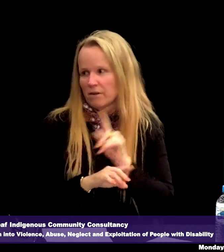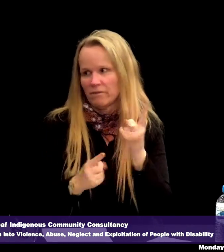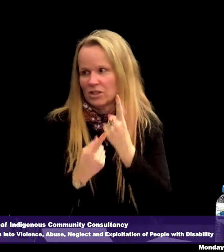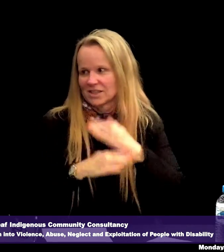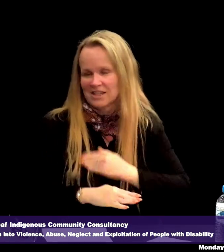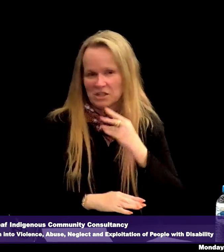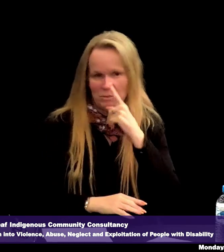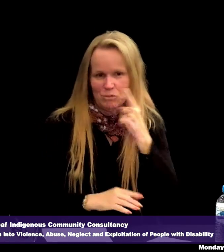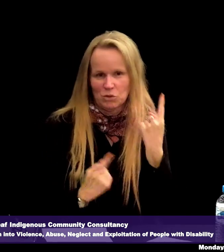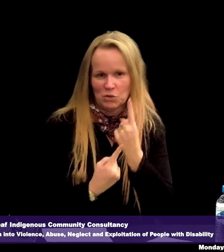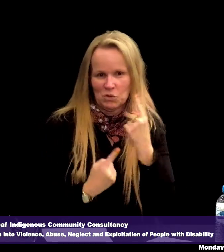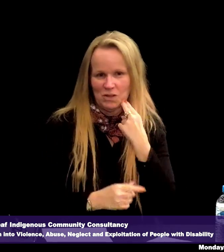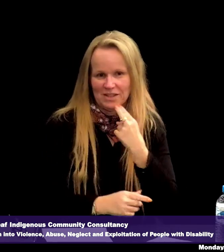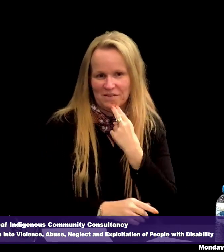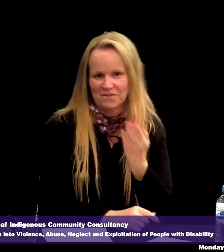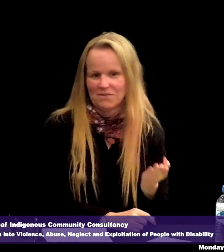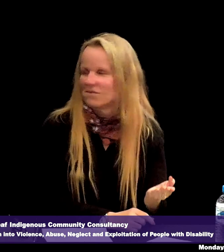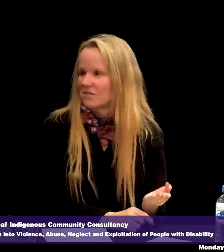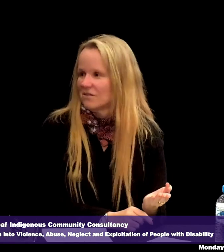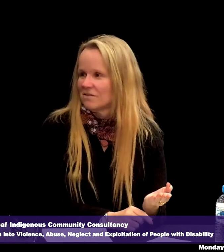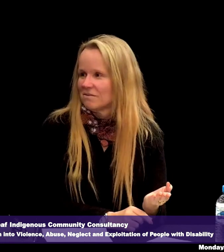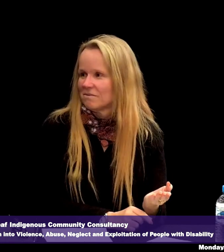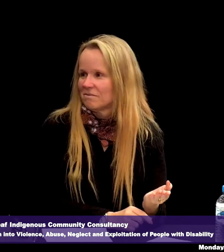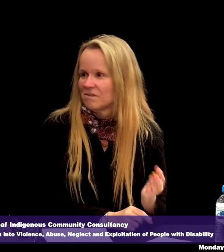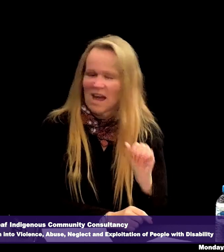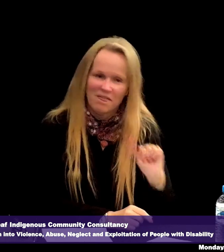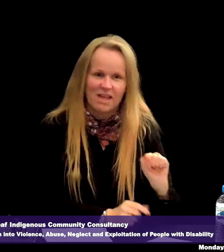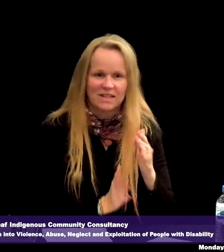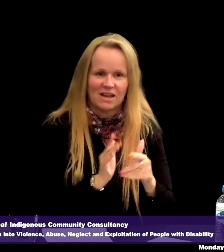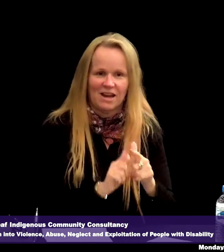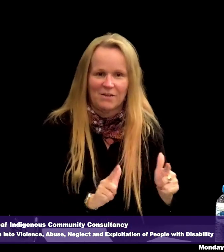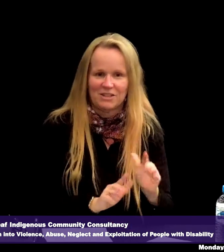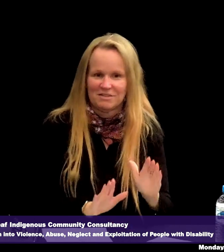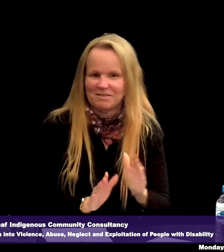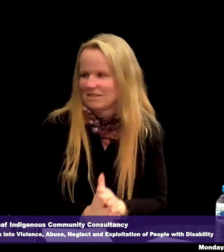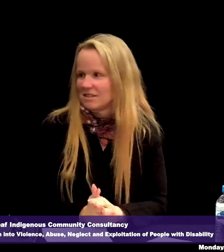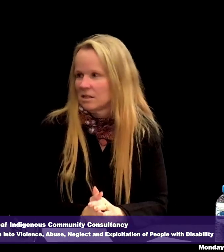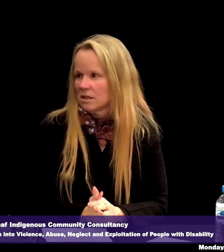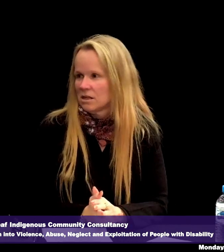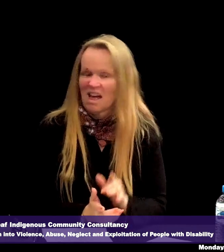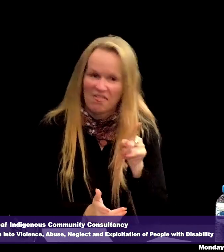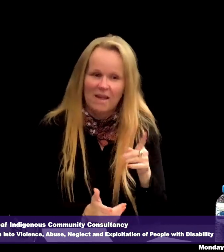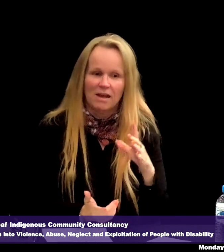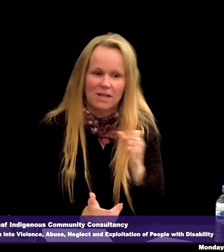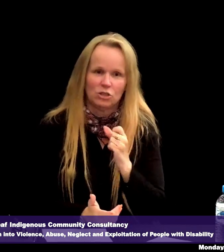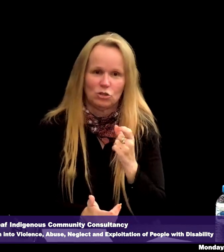But it doesn't cover First Nations people who are Deaf. That's Auslan focused only. It doesn't include Aboriginal sign languages.